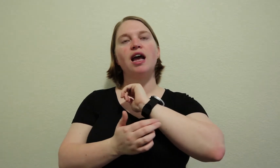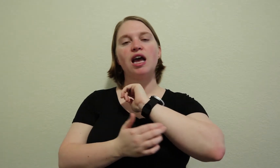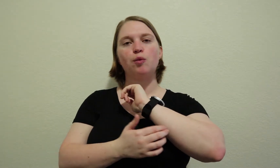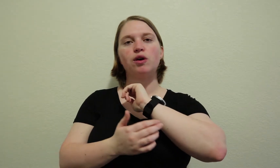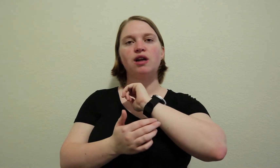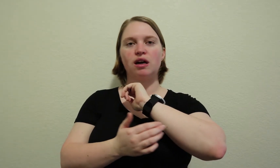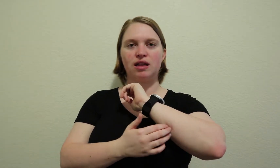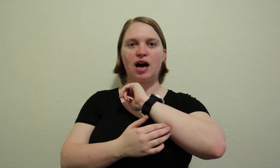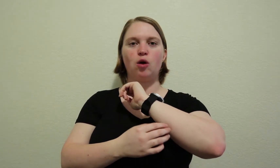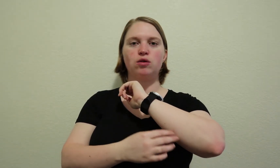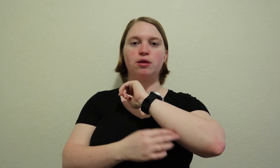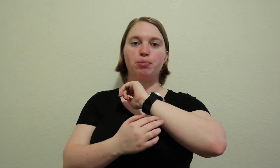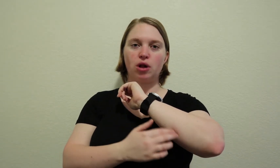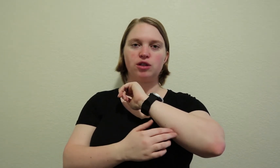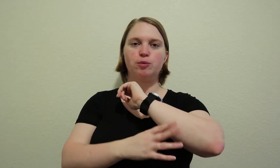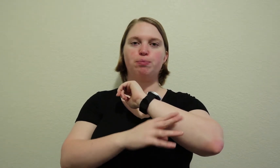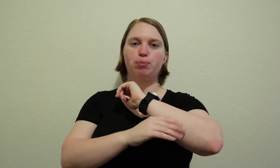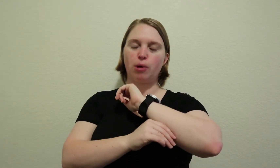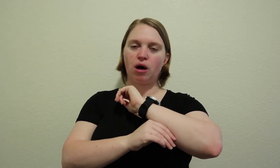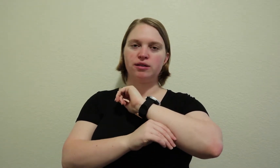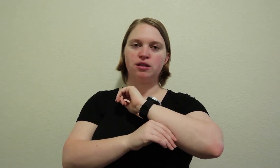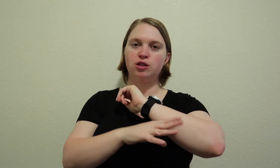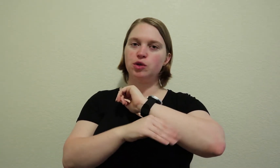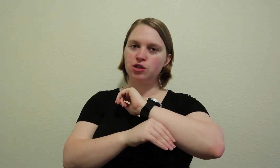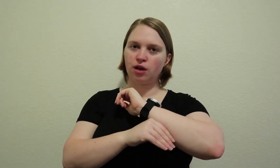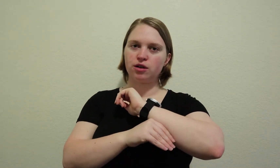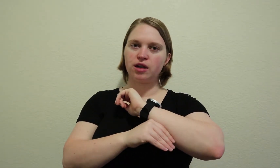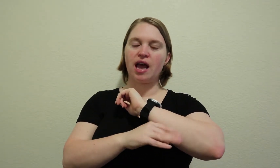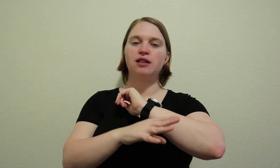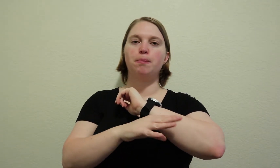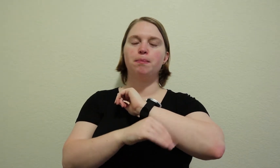it would allow the blood to bond to each other and the